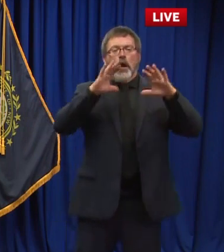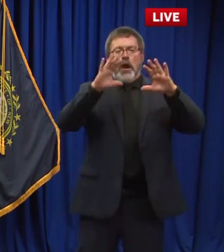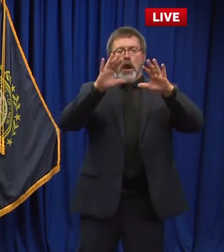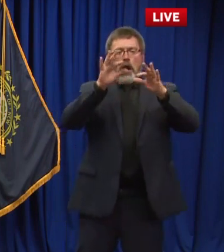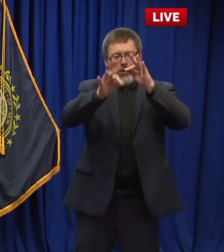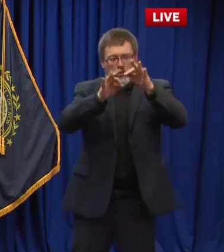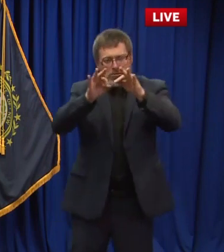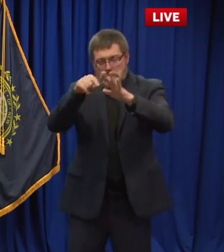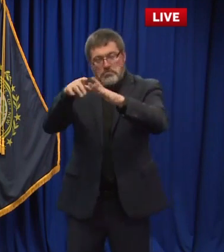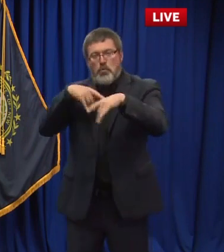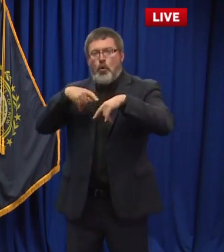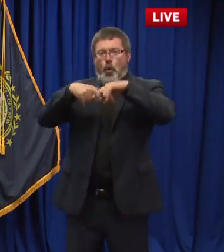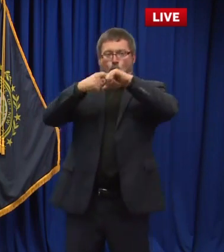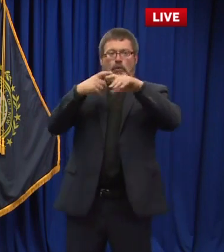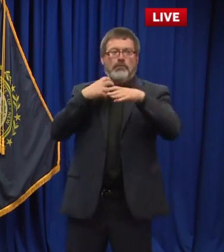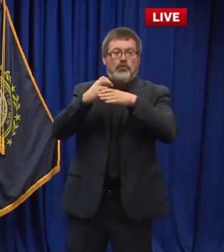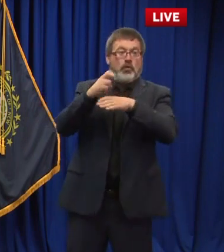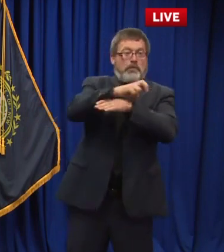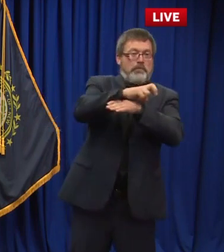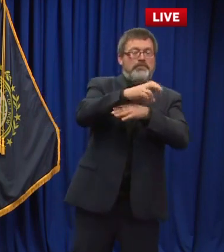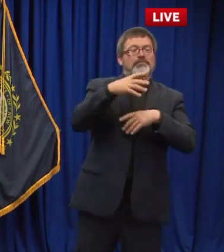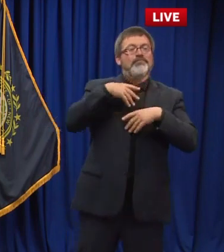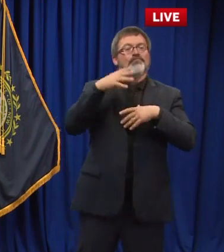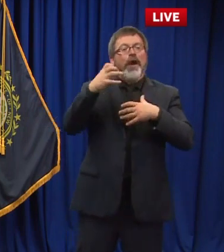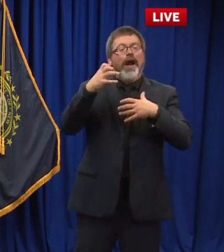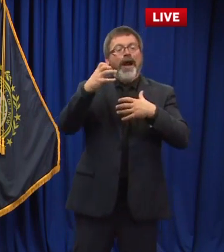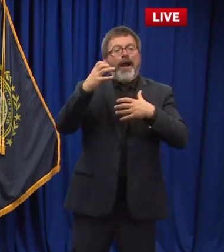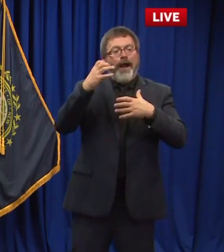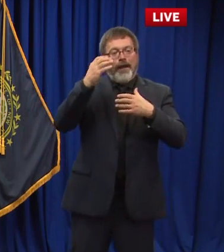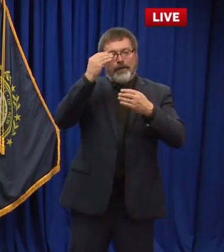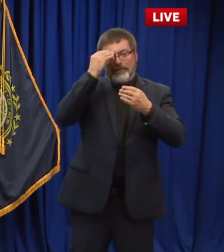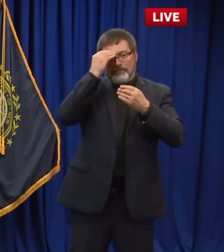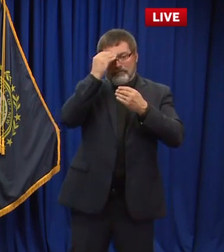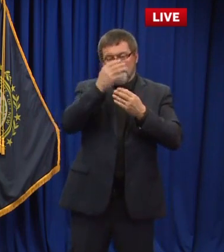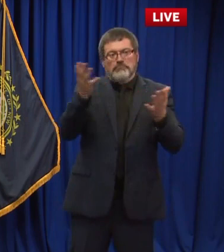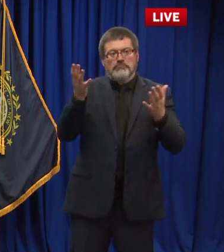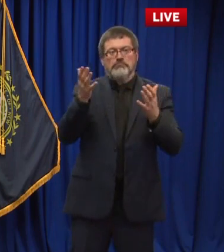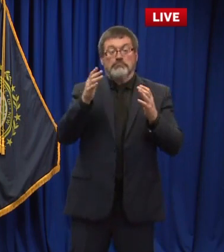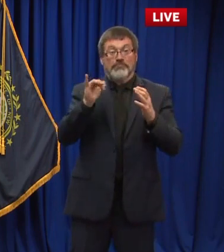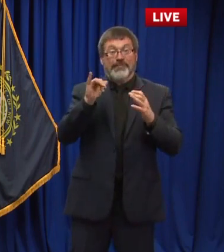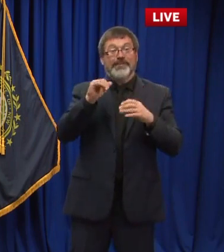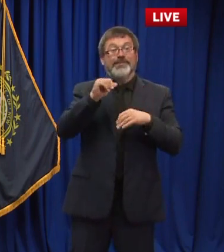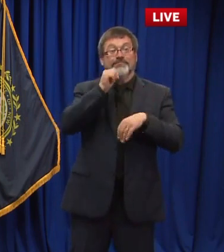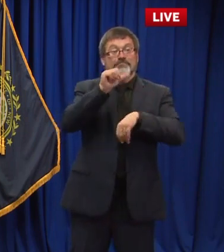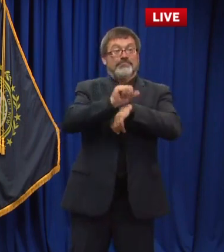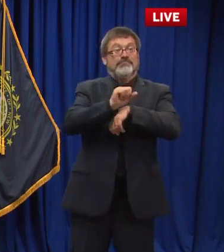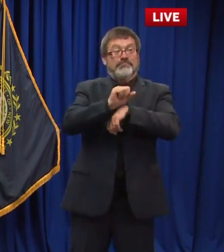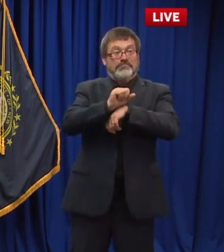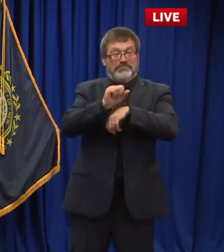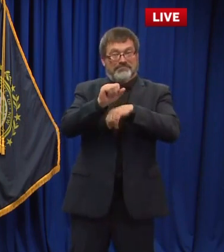BEFORE WE GO ON TO SOME OF THE OTHER DATA, WE WANT TO TAKE A PAUSE BECAUSE WE ARE TALKING ABOUT SECURITY.